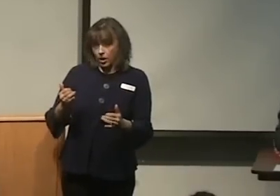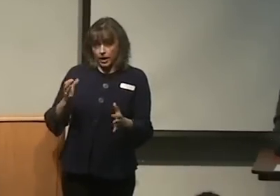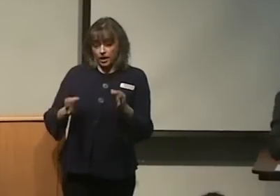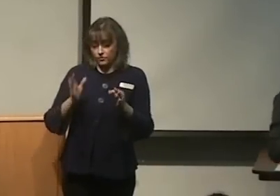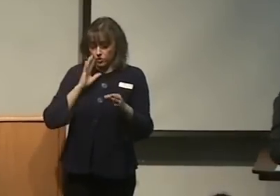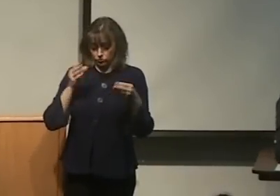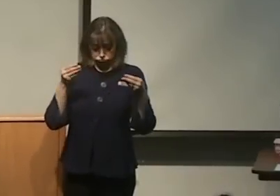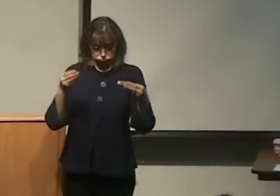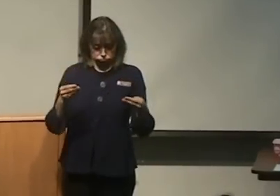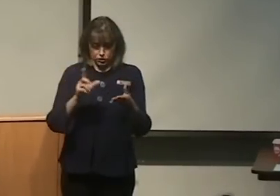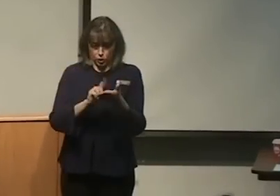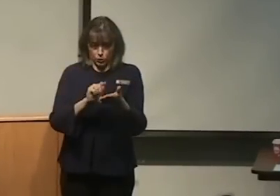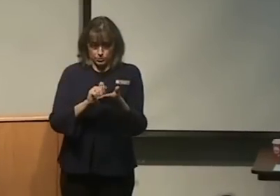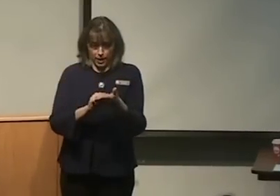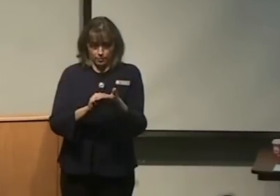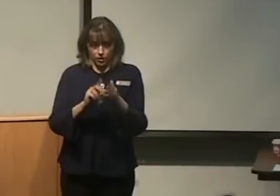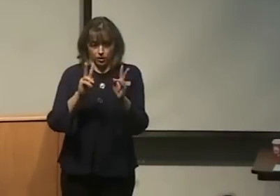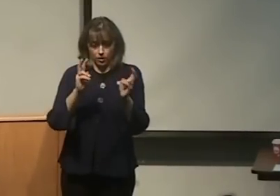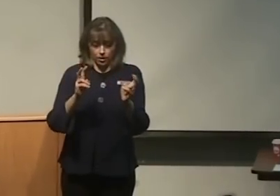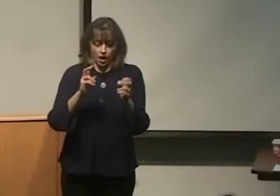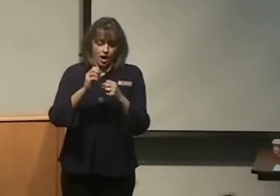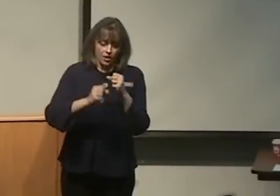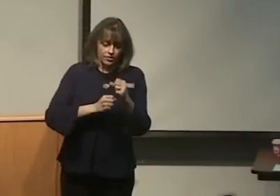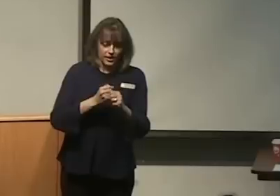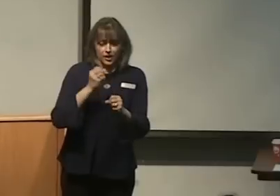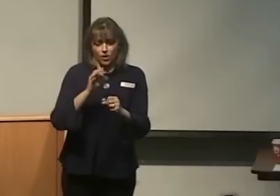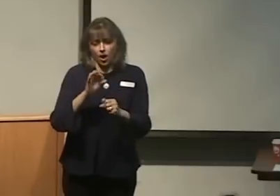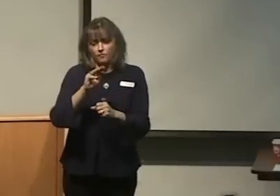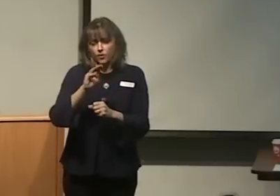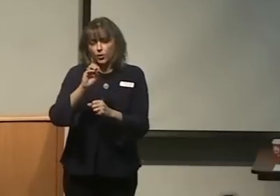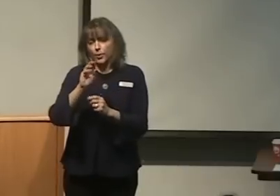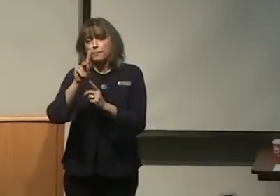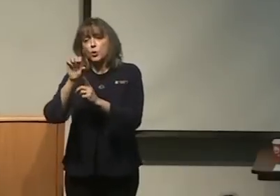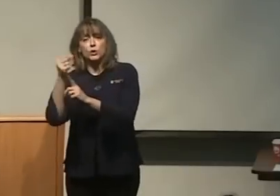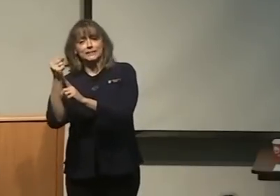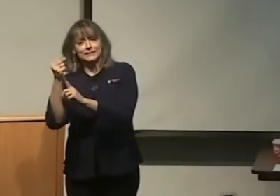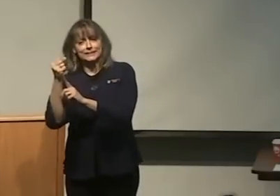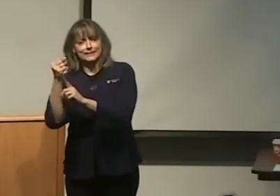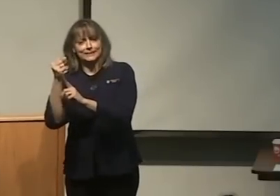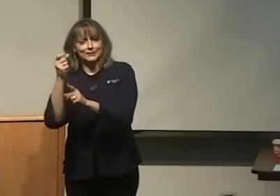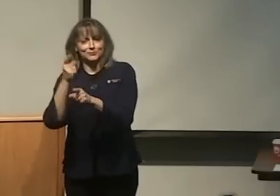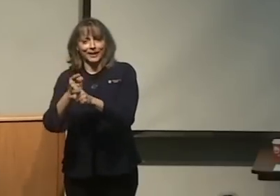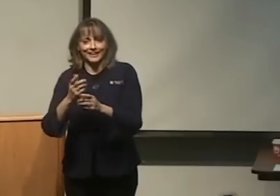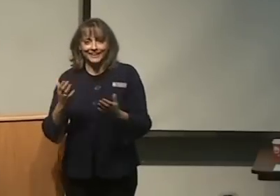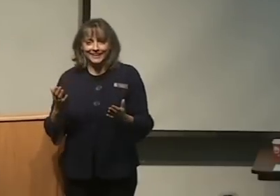the year of the mooks [phonetic] and all that kind of stuff. But there are a couple others that maybe should concern us.